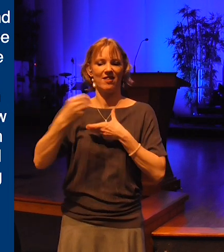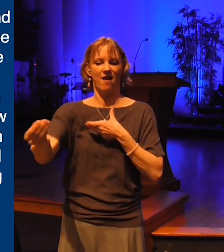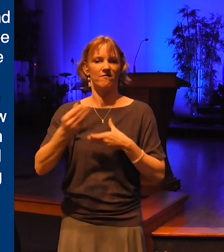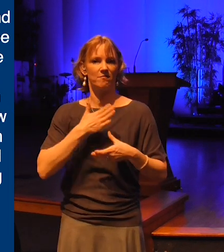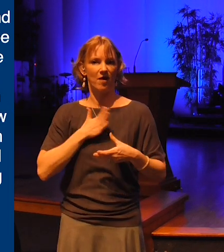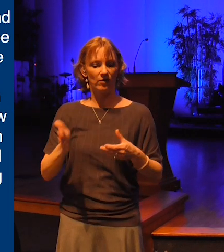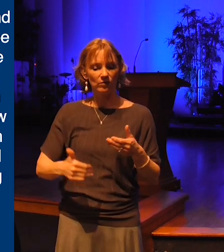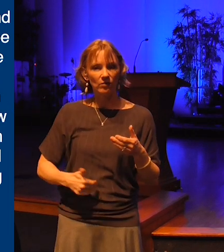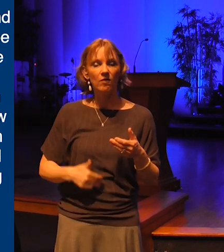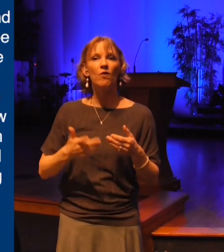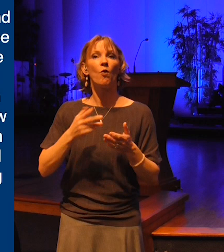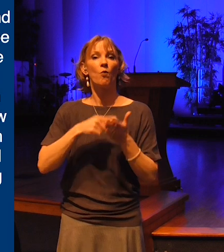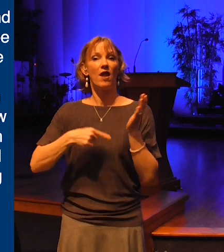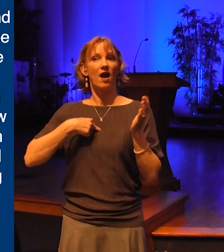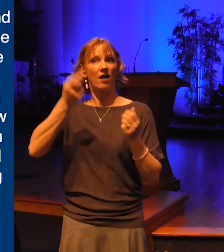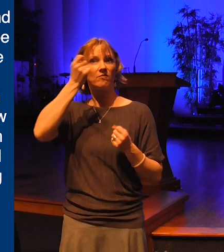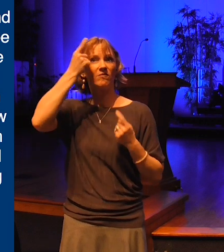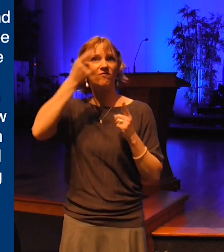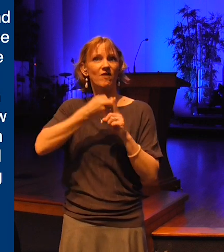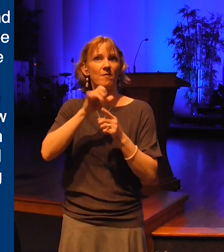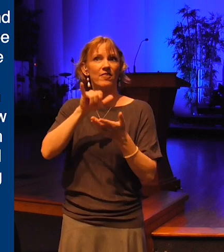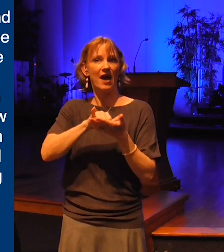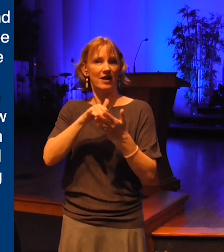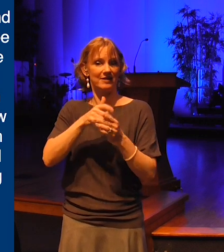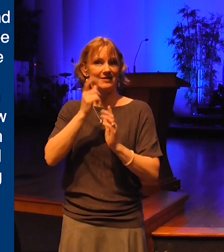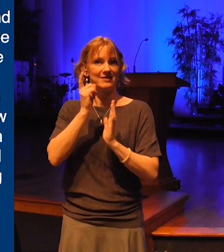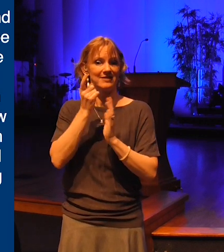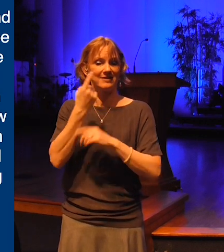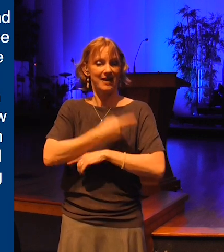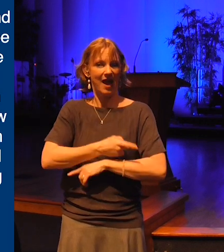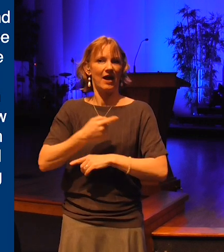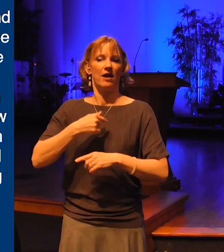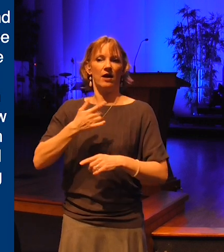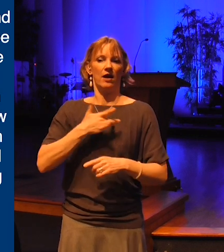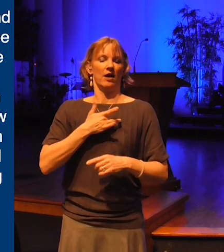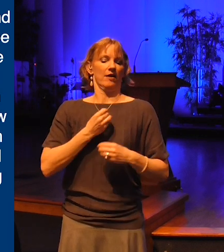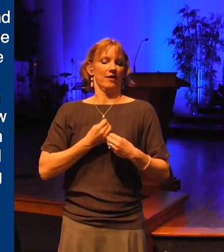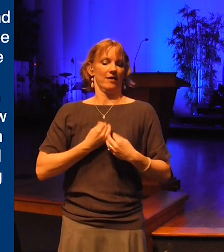completely loose from the world and kindled in me such a love for God that I cannot tell